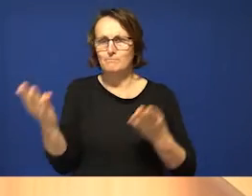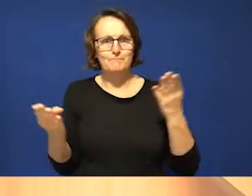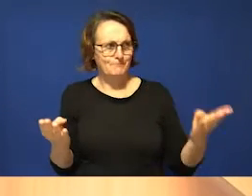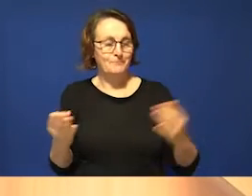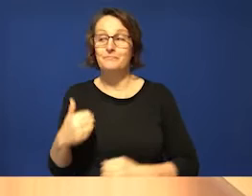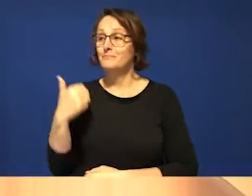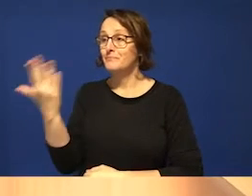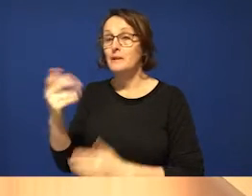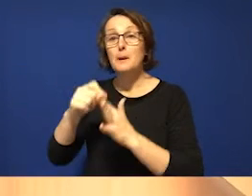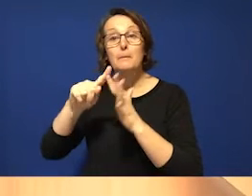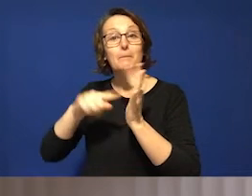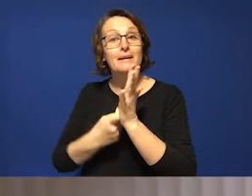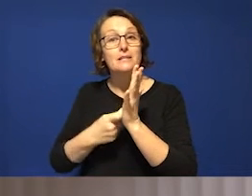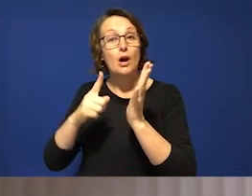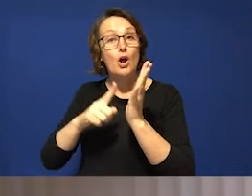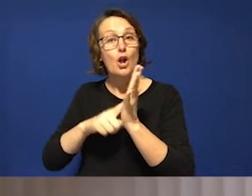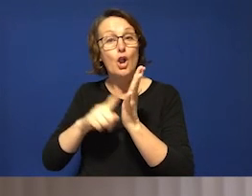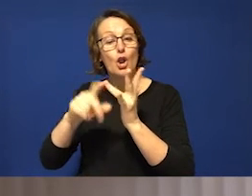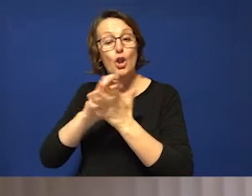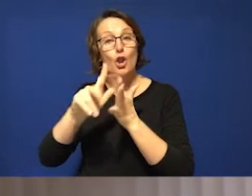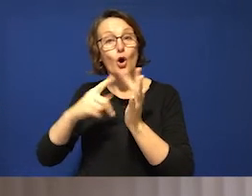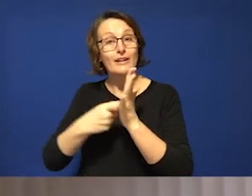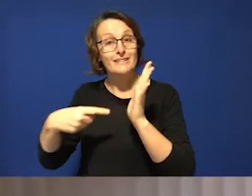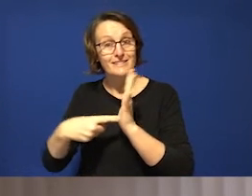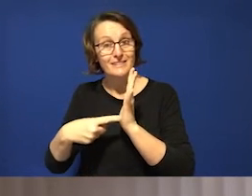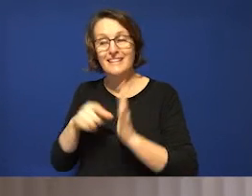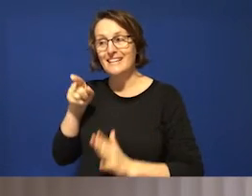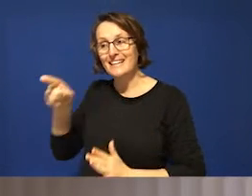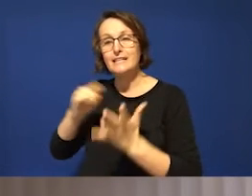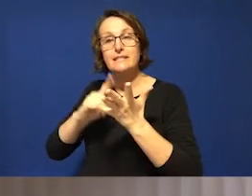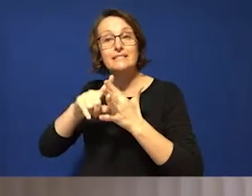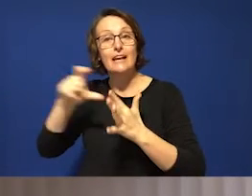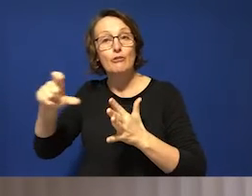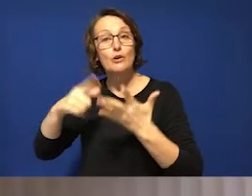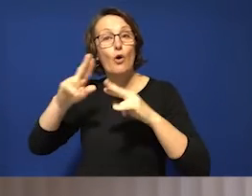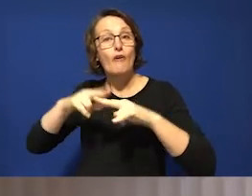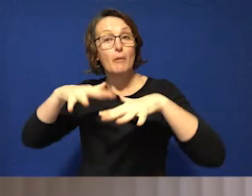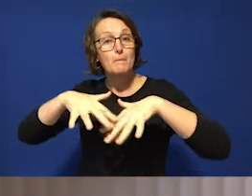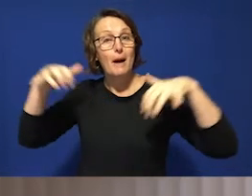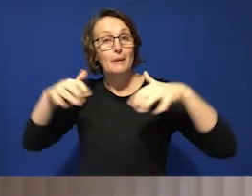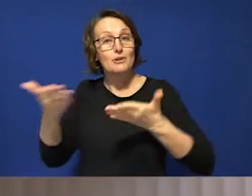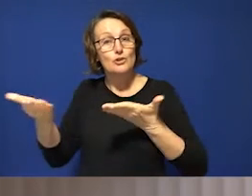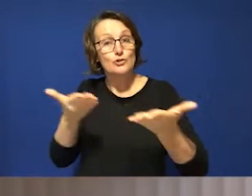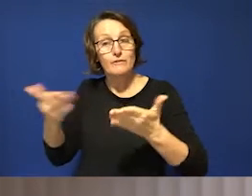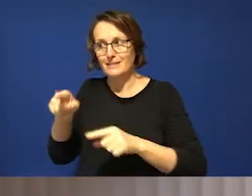Peter Lochert, has been the Secretary of Department of Parliamentary Services since April, 2010.